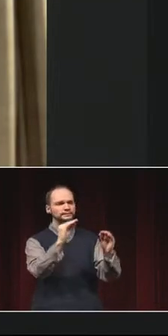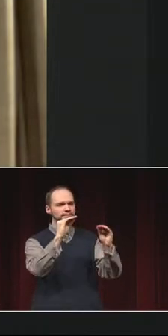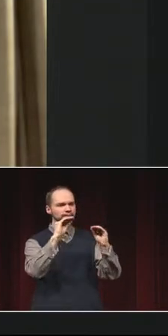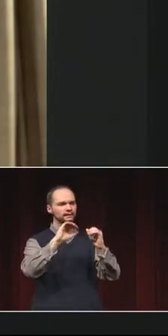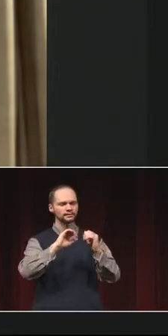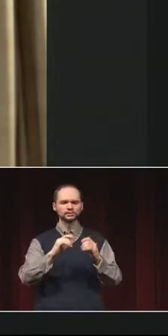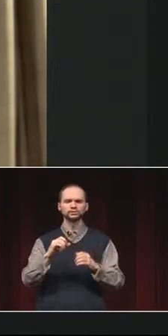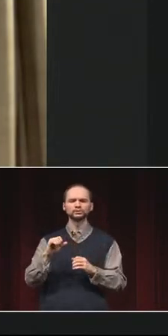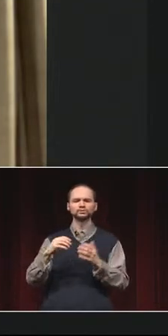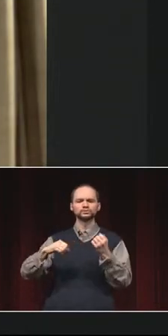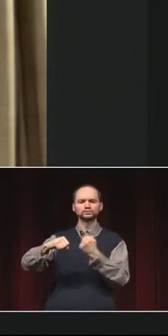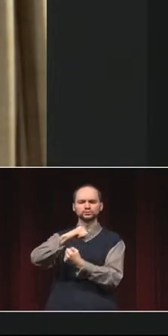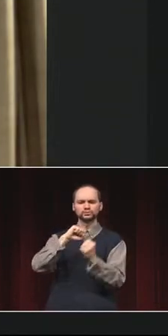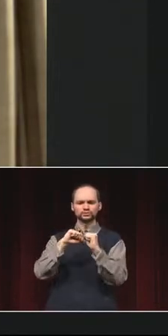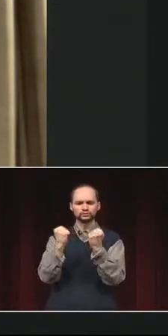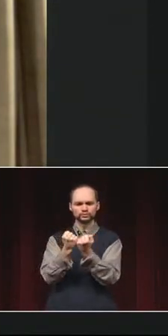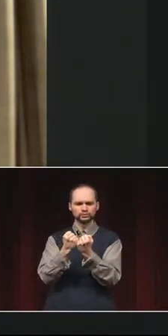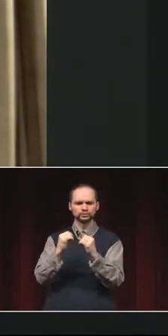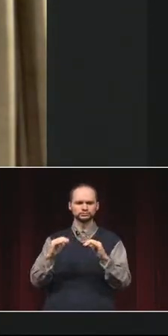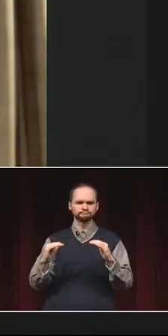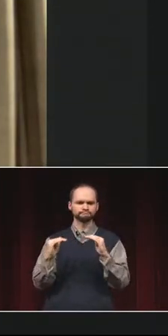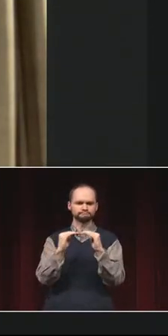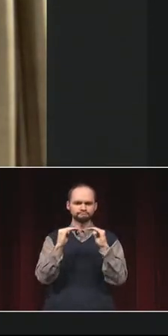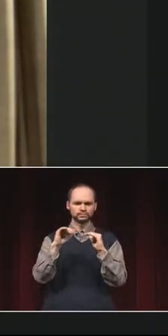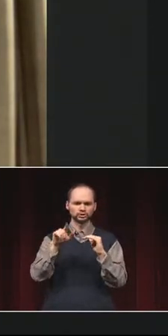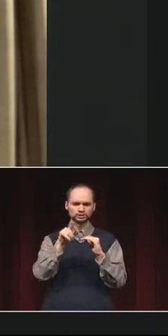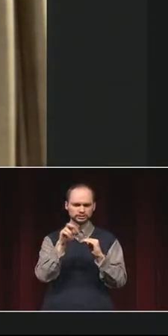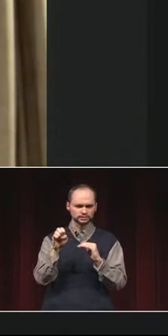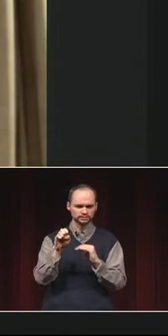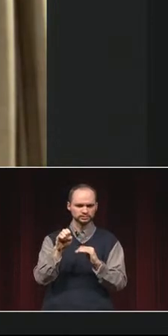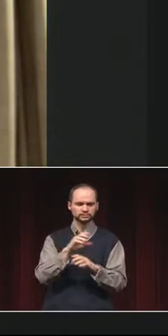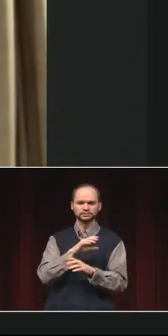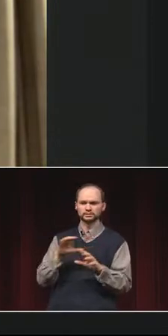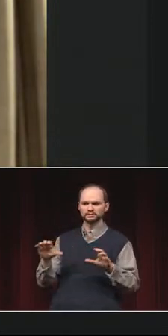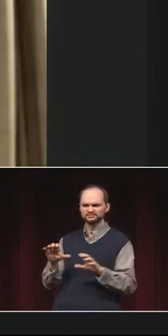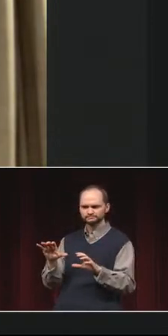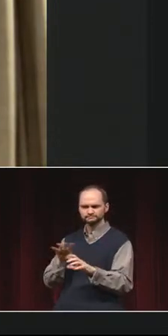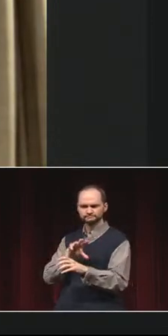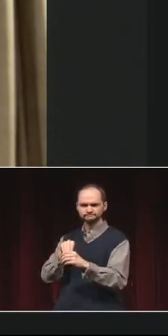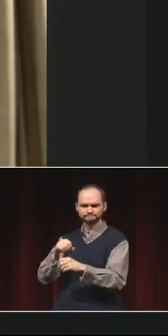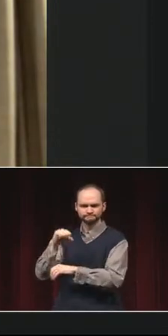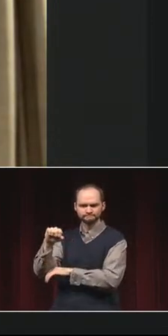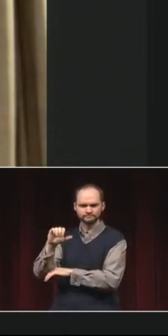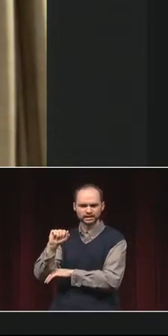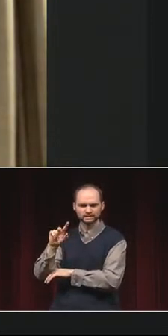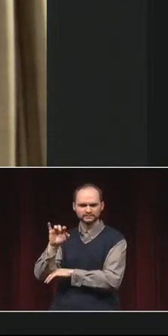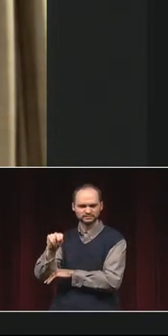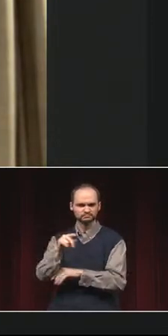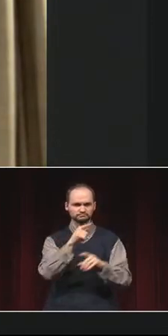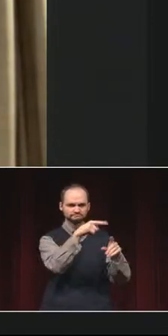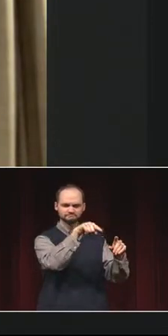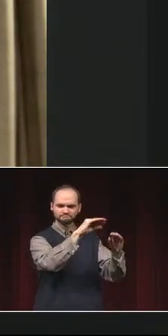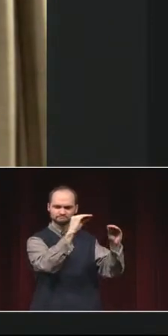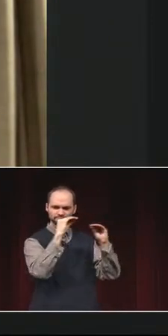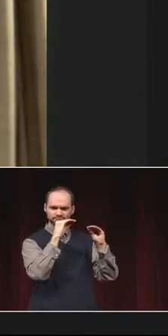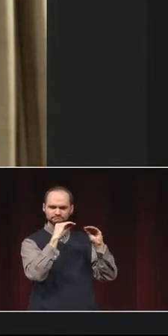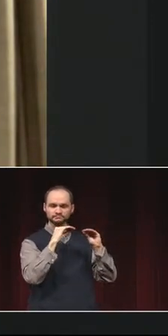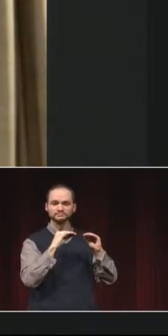Following this short question and answer period I invite you to join us in the fellowship hall